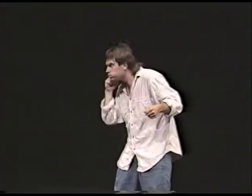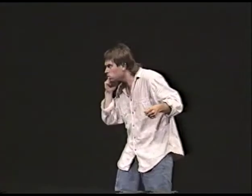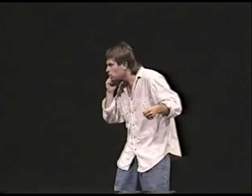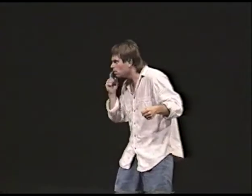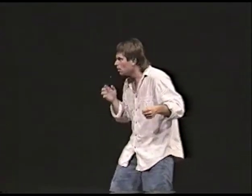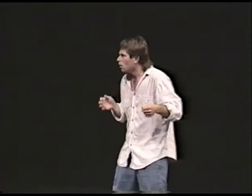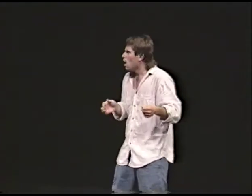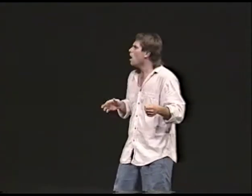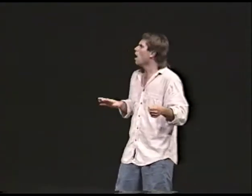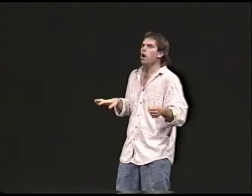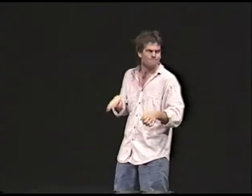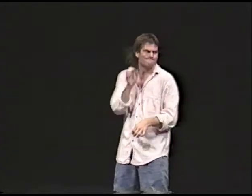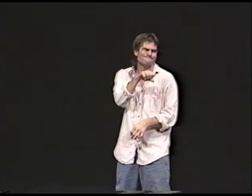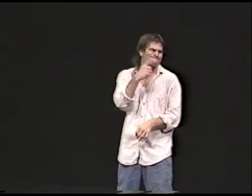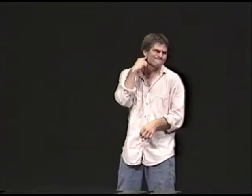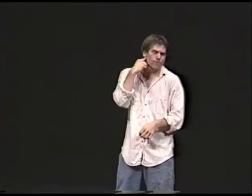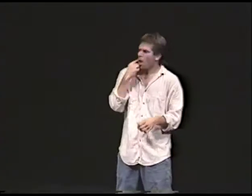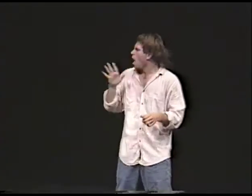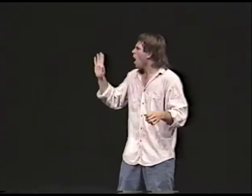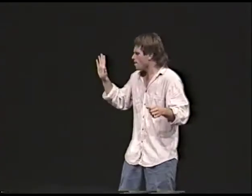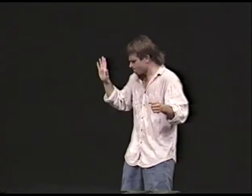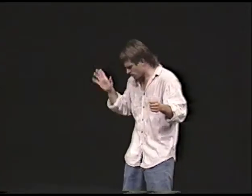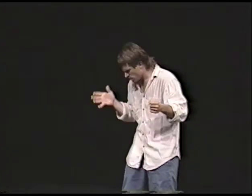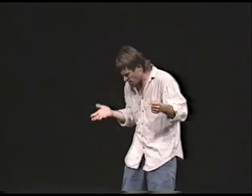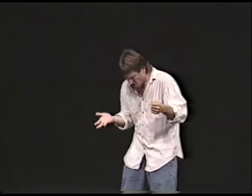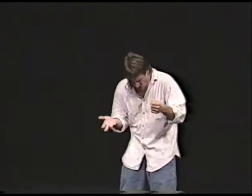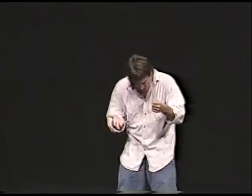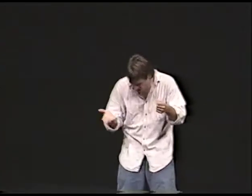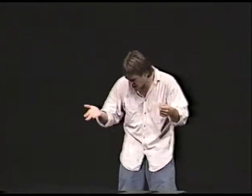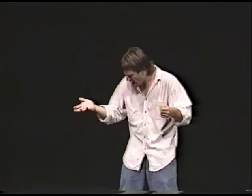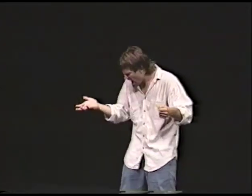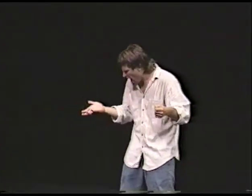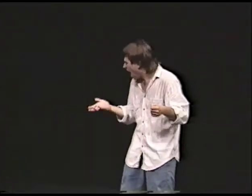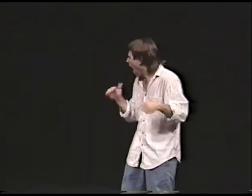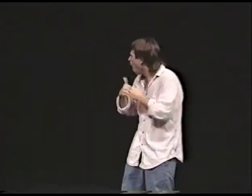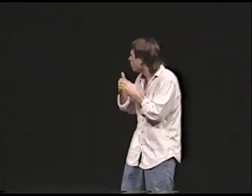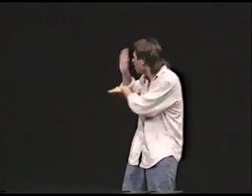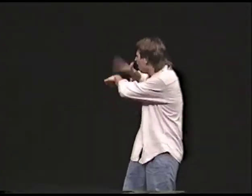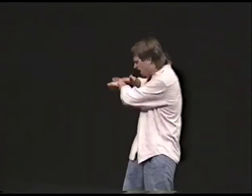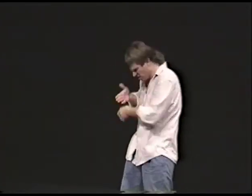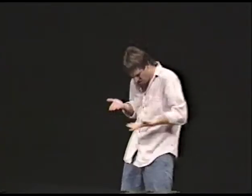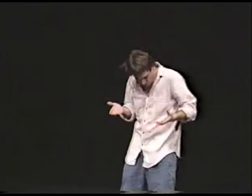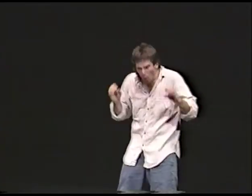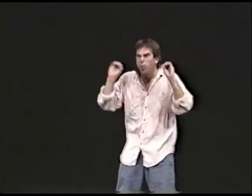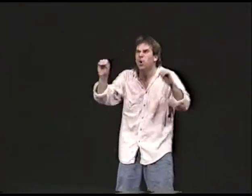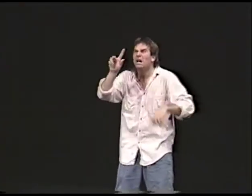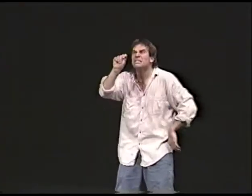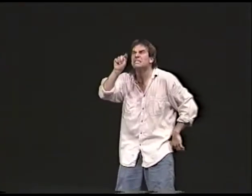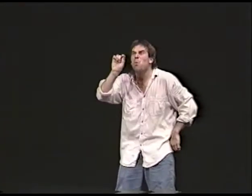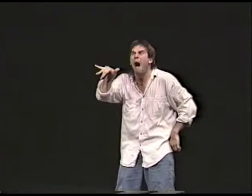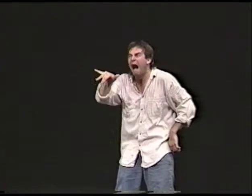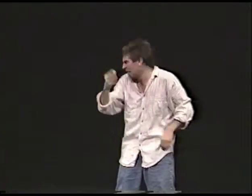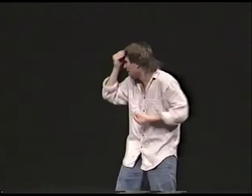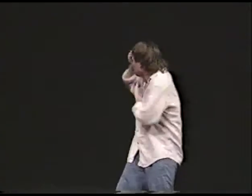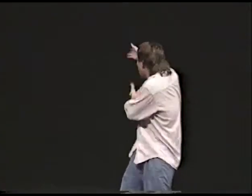Now, wait a minute, the bombardier is deaf, right? Yep, he's deaf. How can I contact him? There's no TTY!